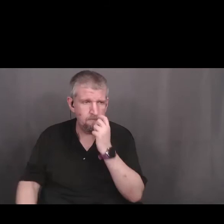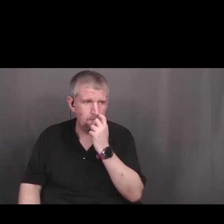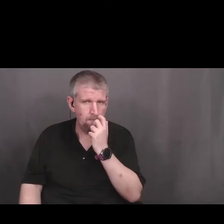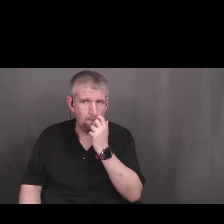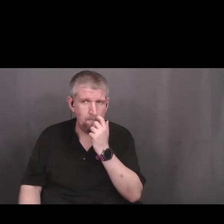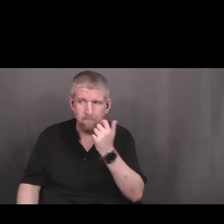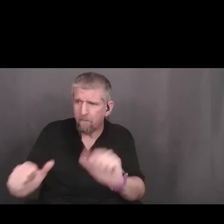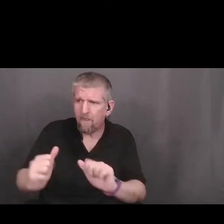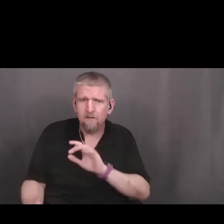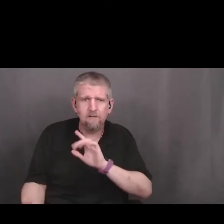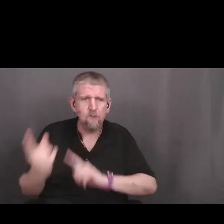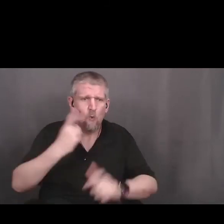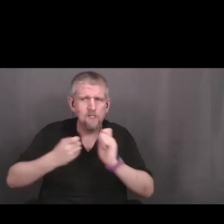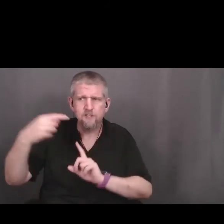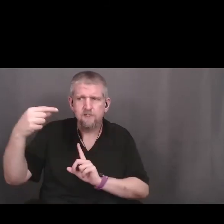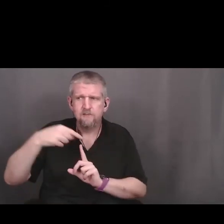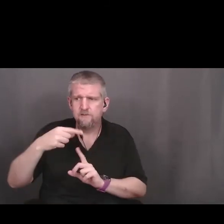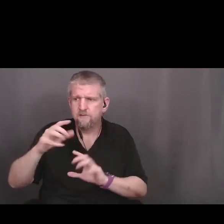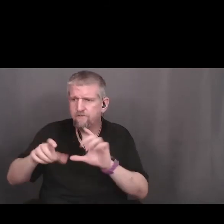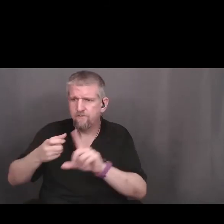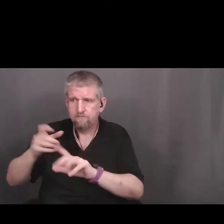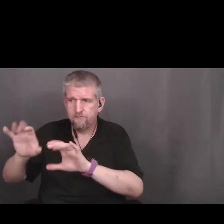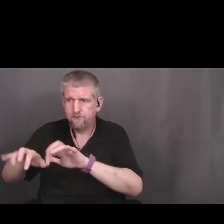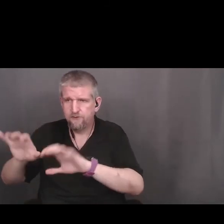Do we have any questions in the chat? Hold on, let me look here.